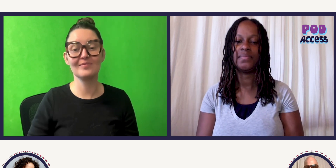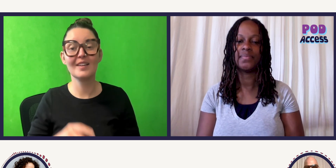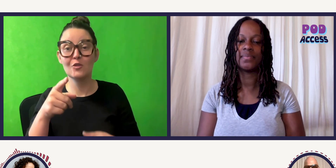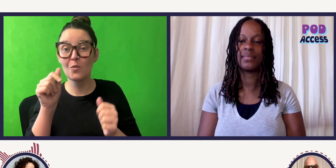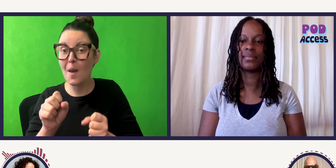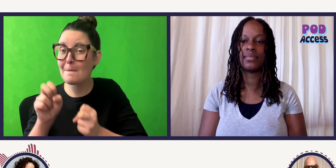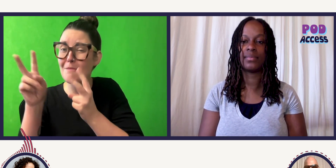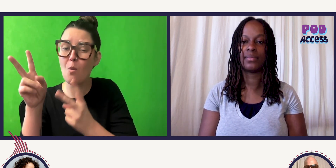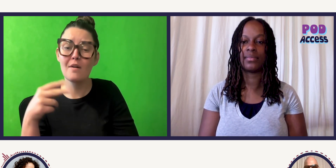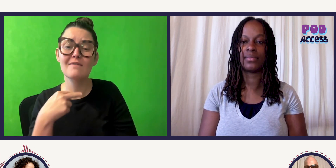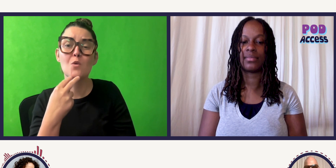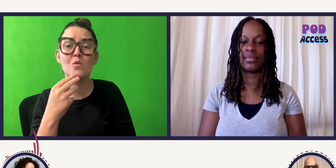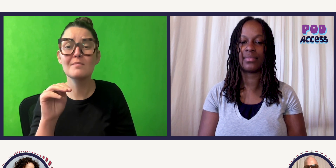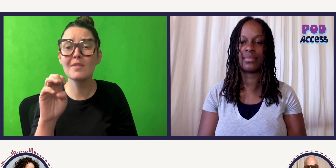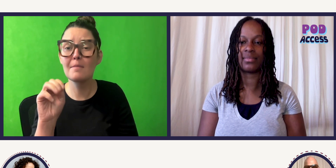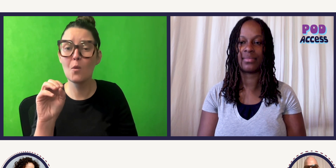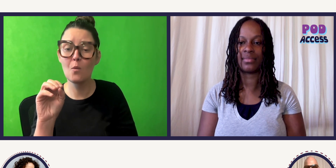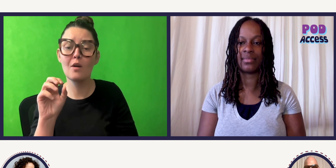And you can upload a voice memo or write a message.